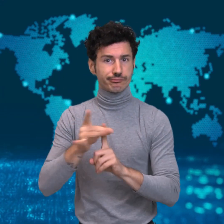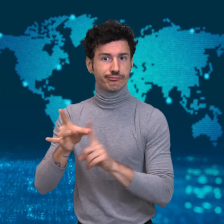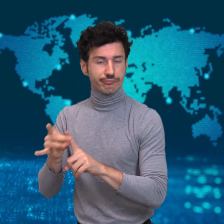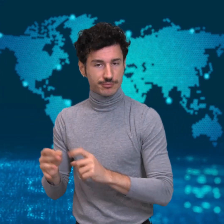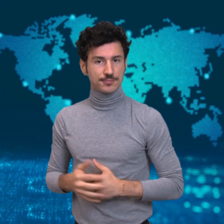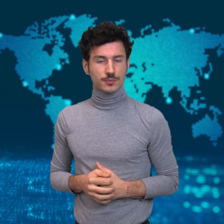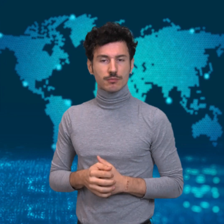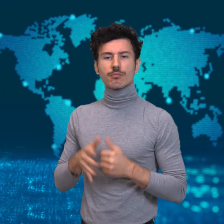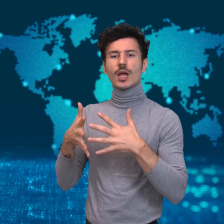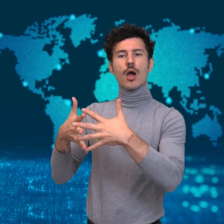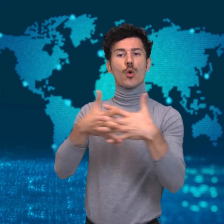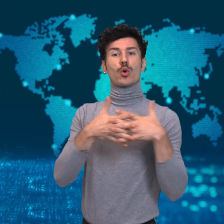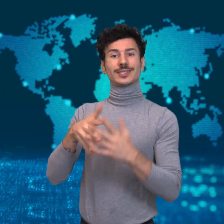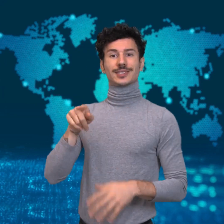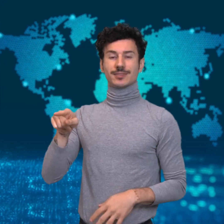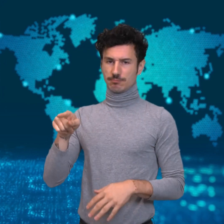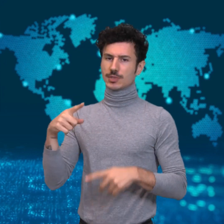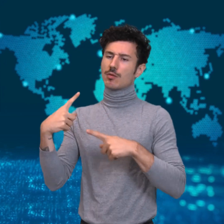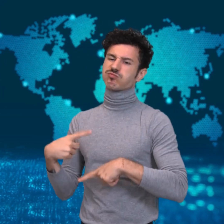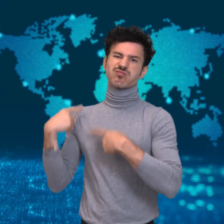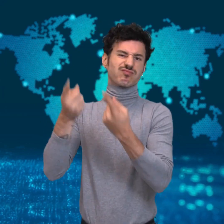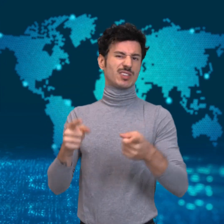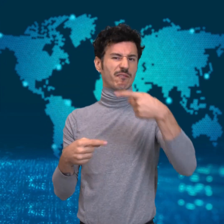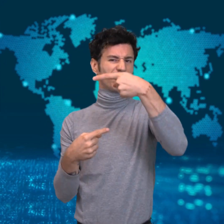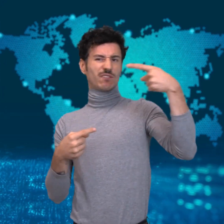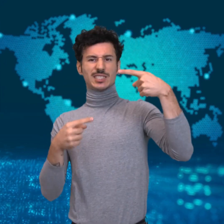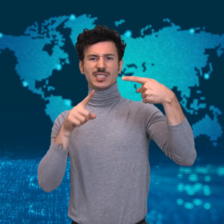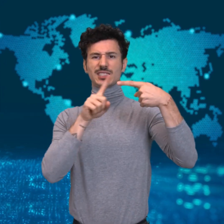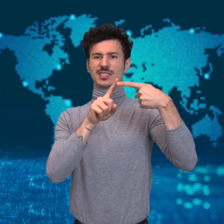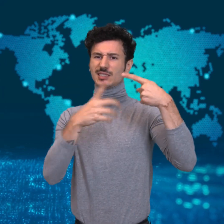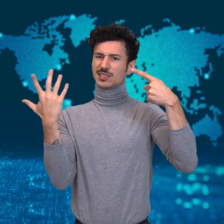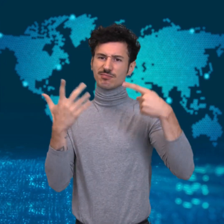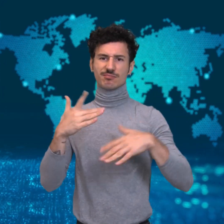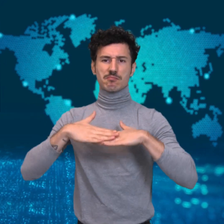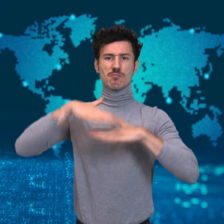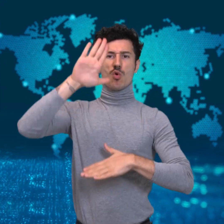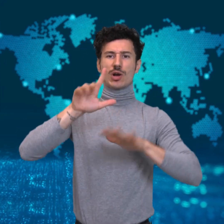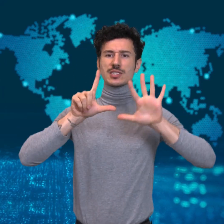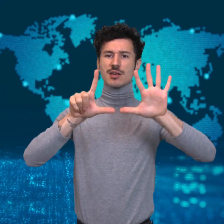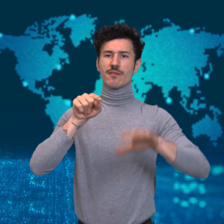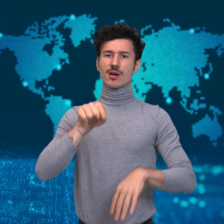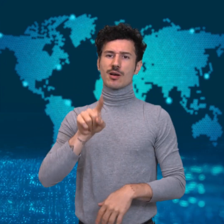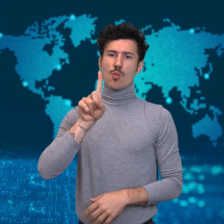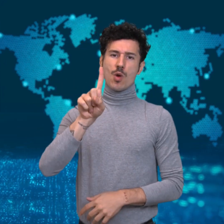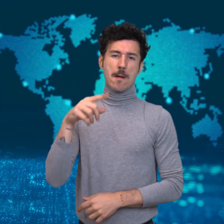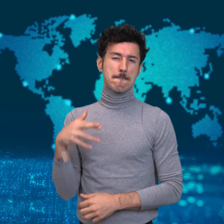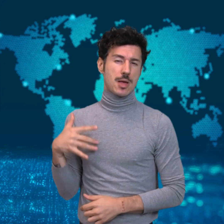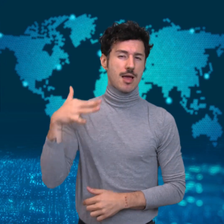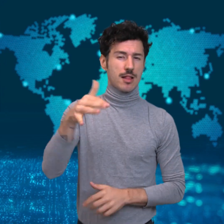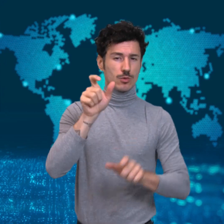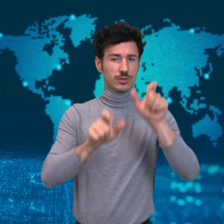The US continues to lead in infections with over 7.1 million cases.